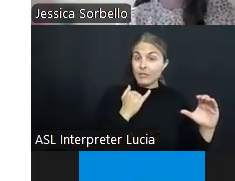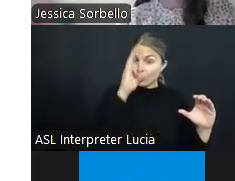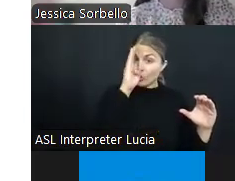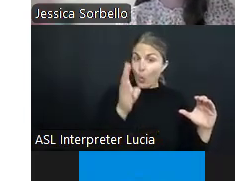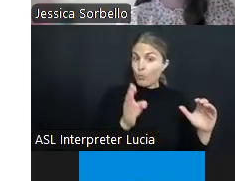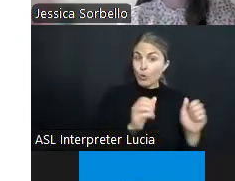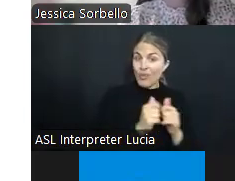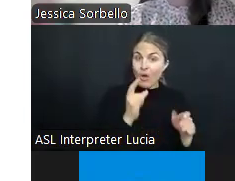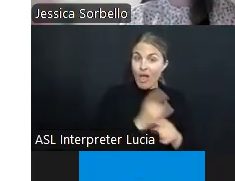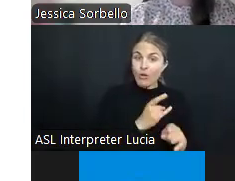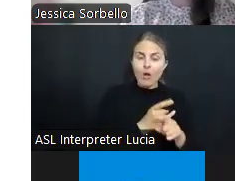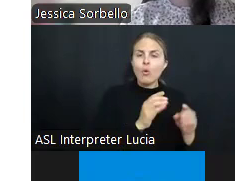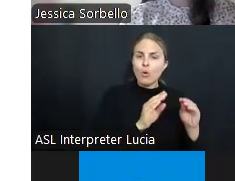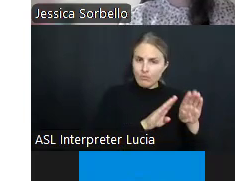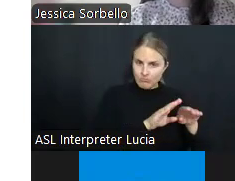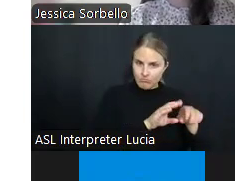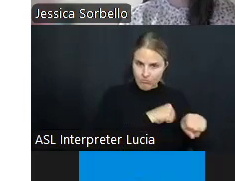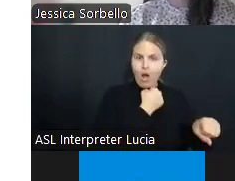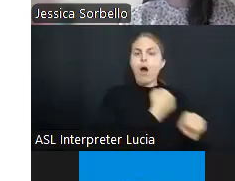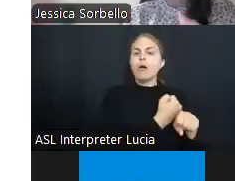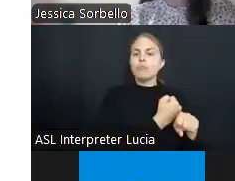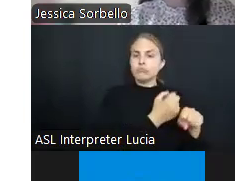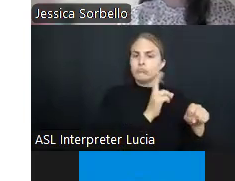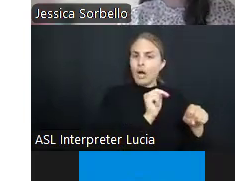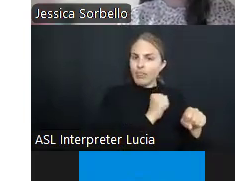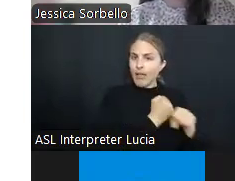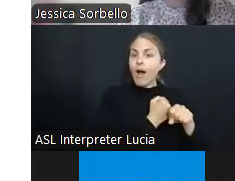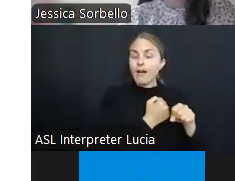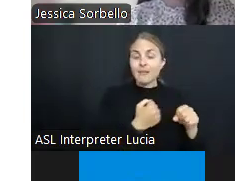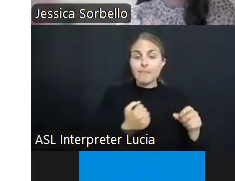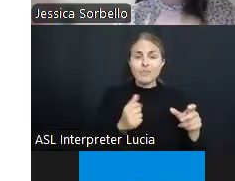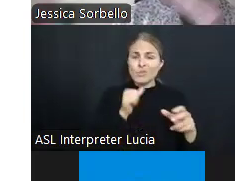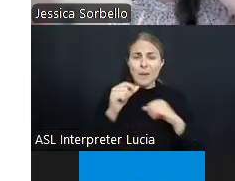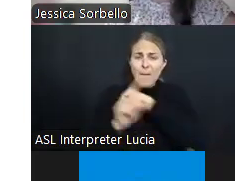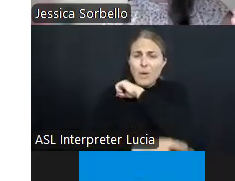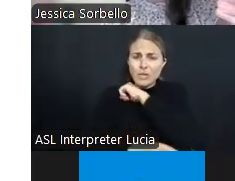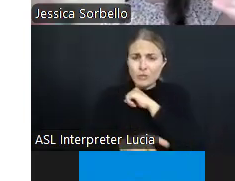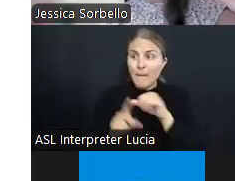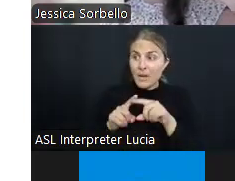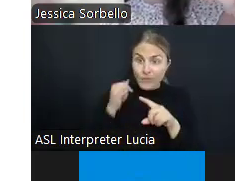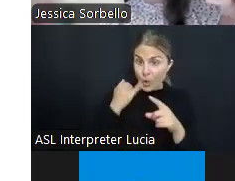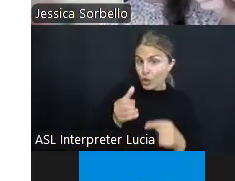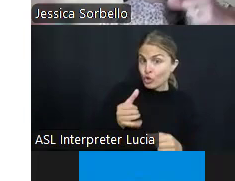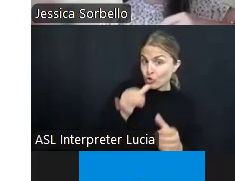But drinking and driving is, one of the riskiest things we can do. How can we mitigate that? And different